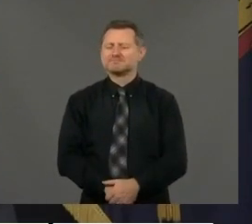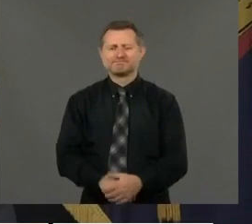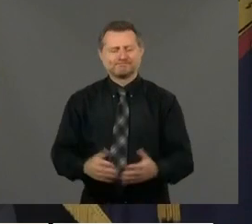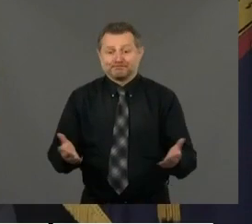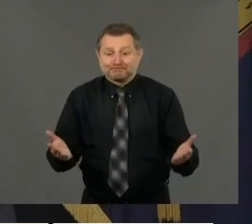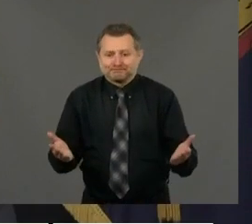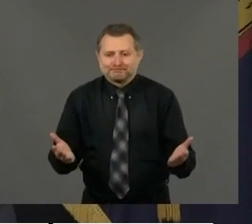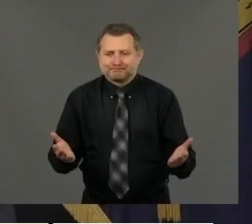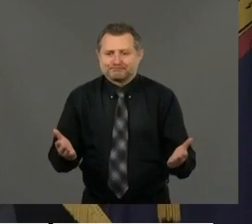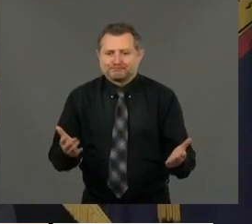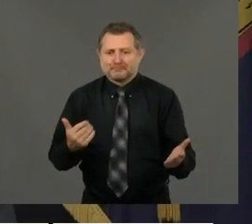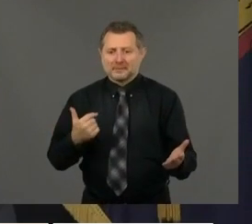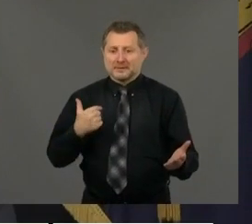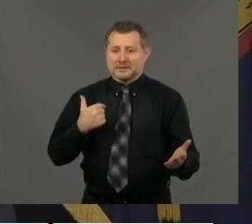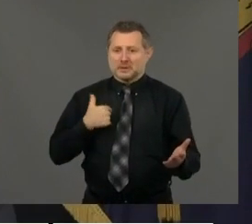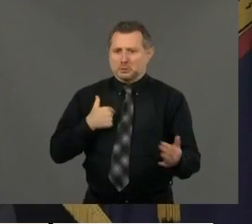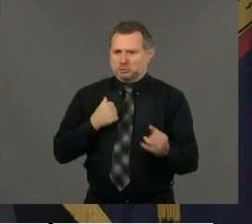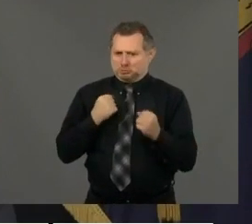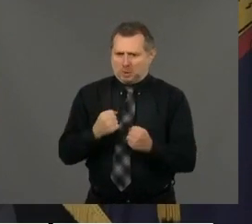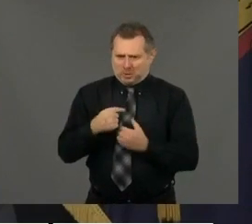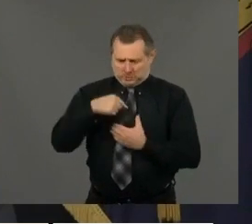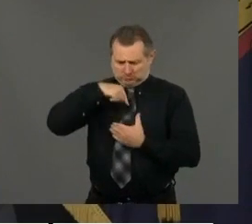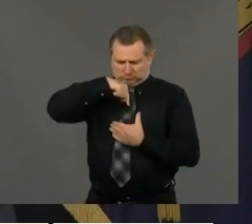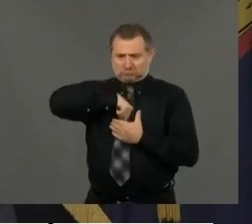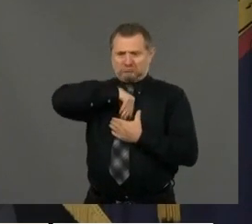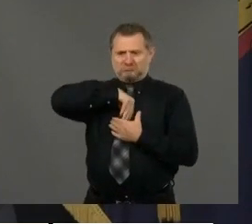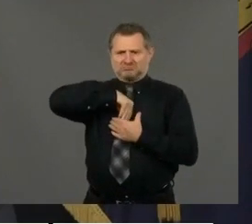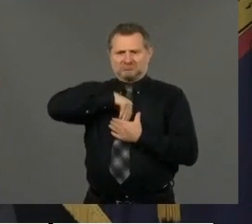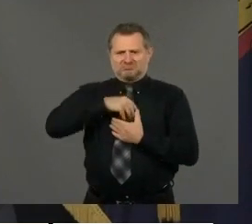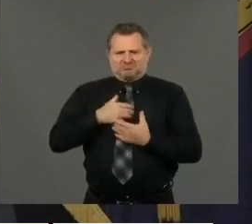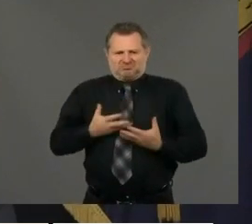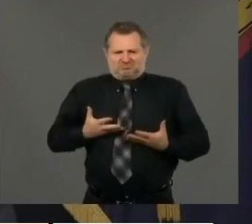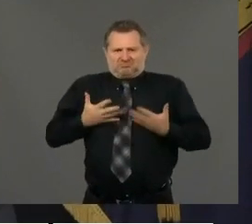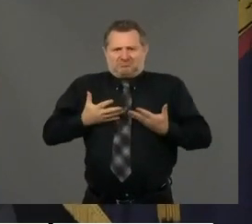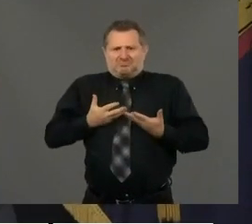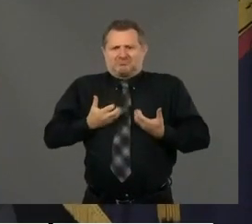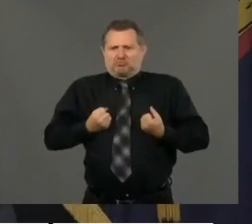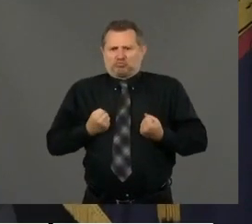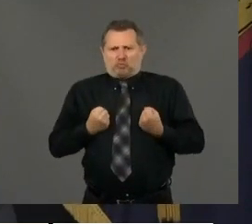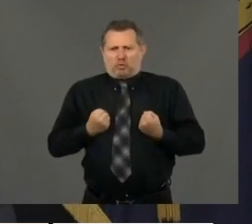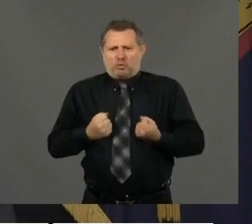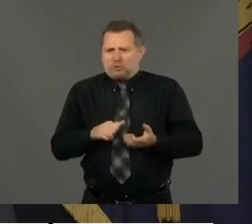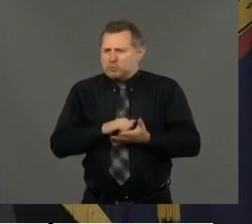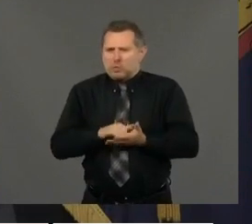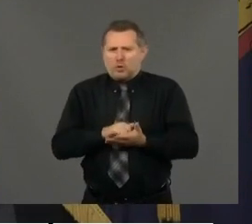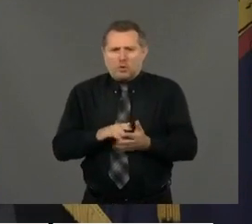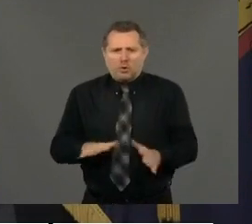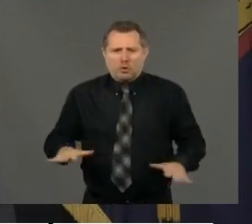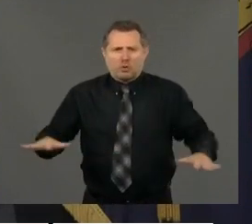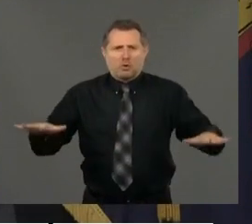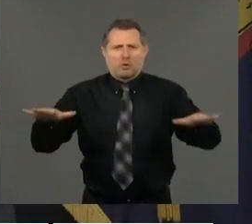I THINK IT WAS THE HARDEST THING A LOT OF NEW YORKERS